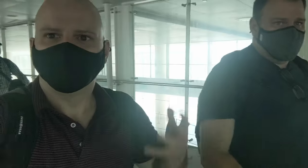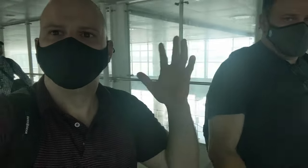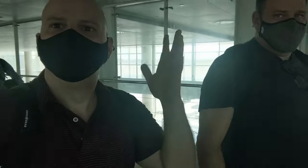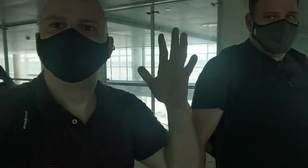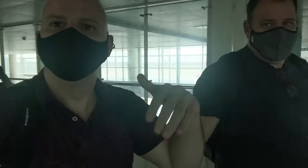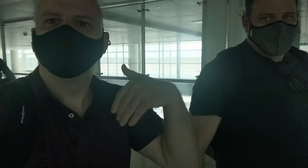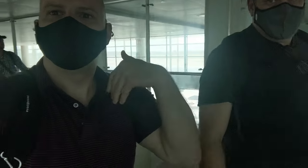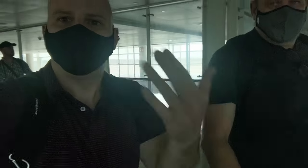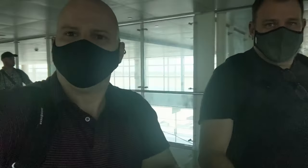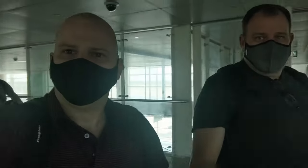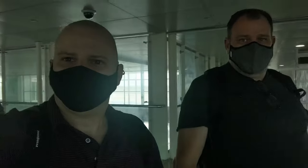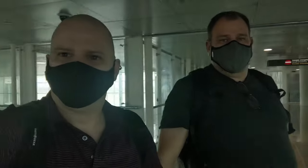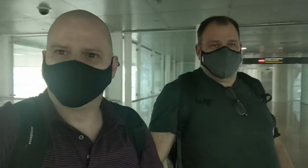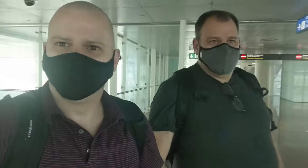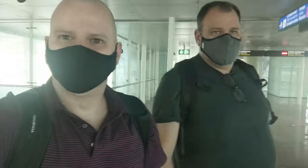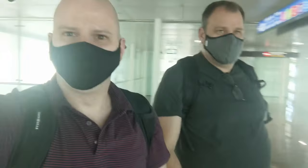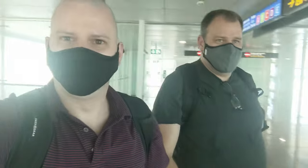Yay! We have arrived!